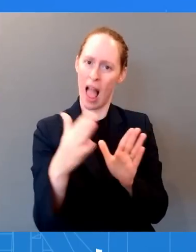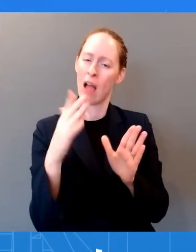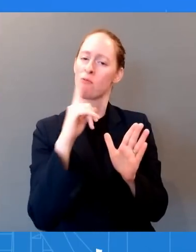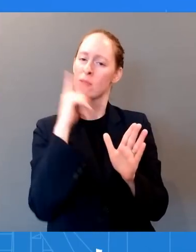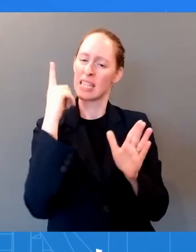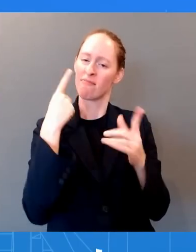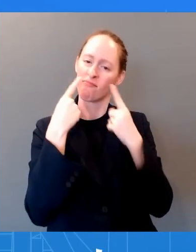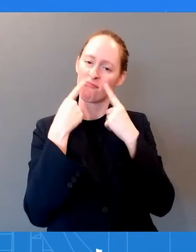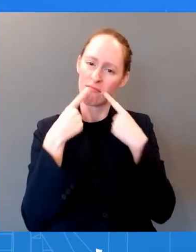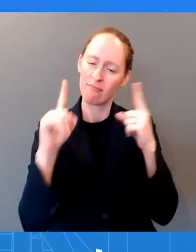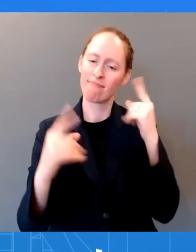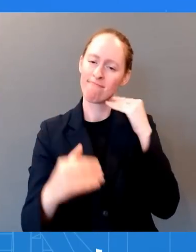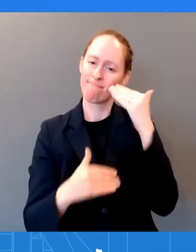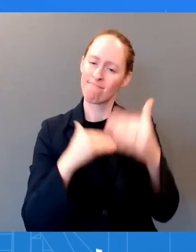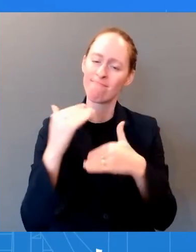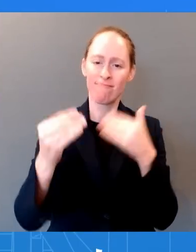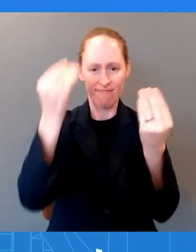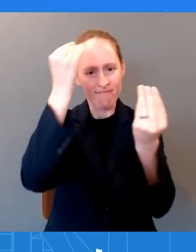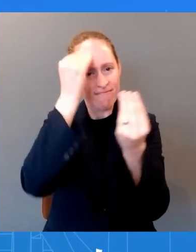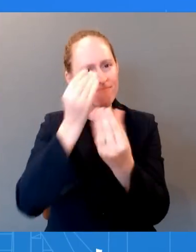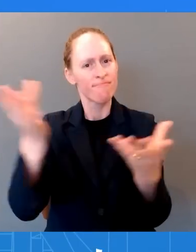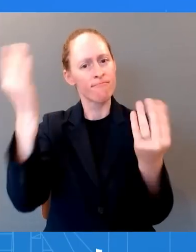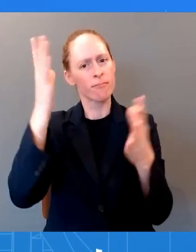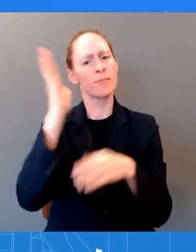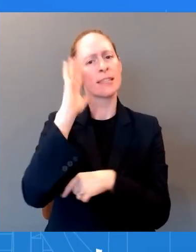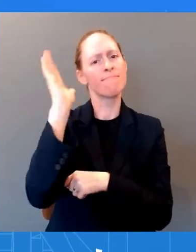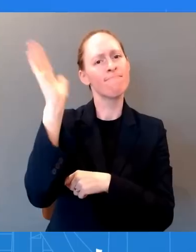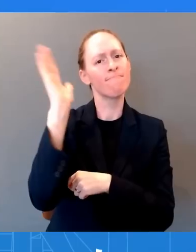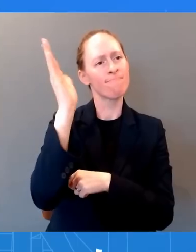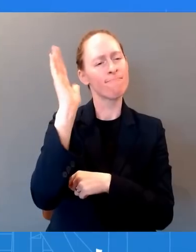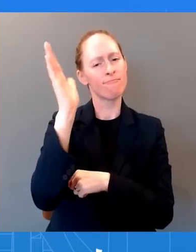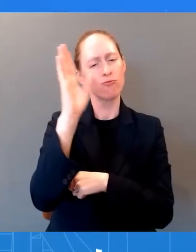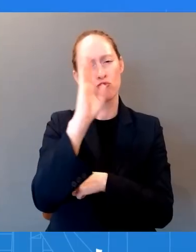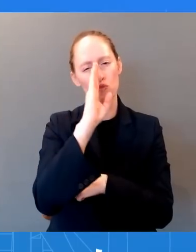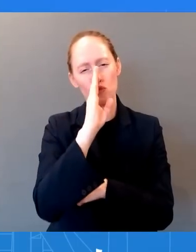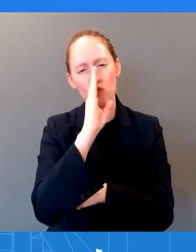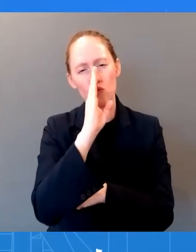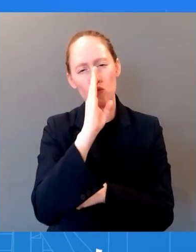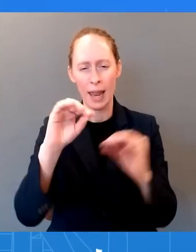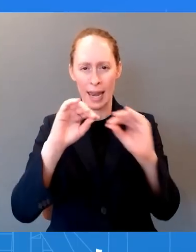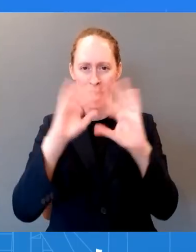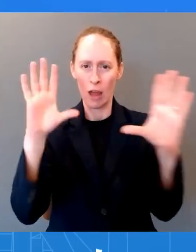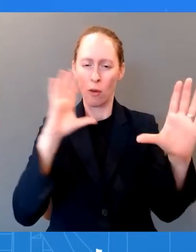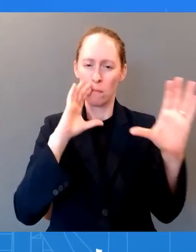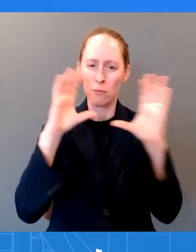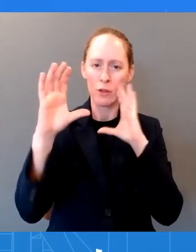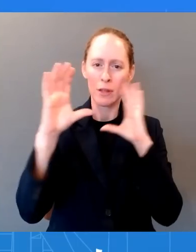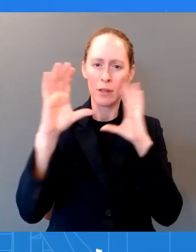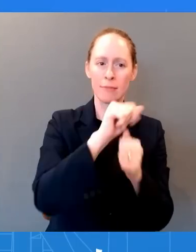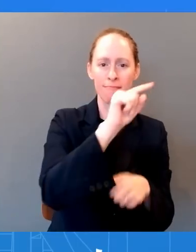on how congressional Democrats and this President delivered. Again, I can't get into specific -- specific